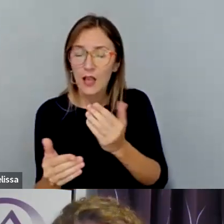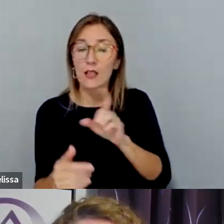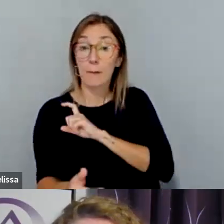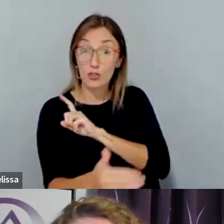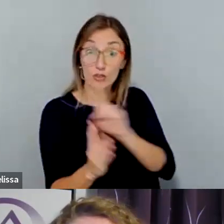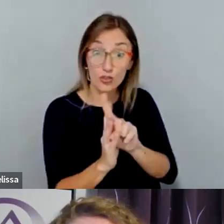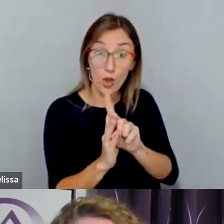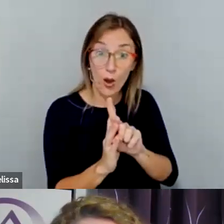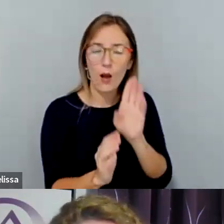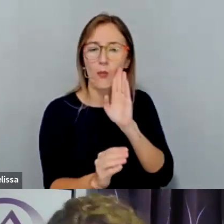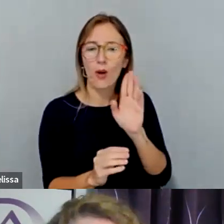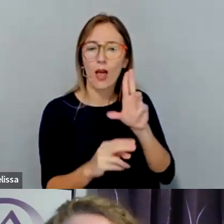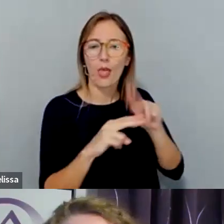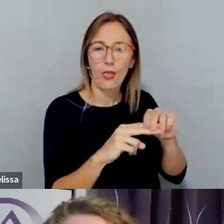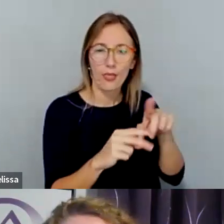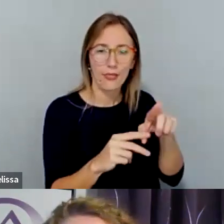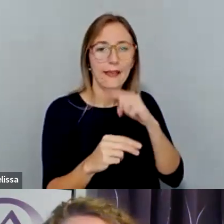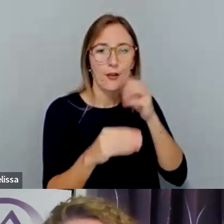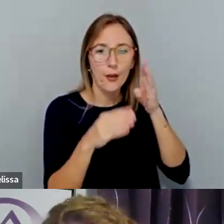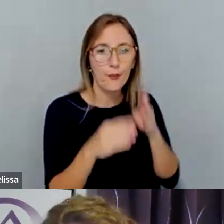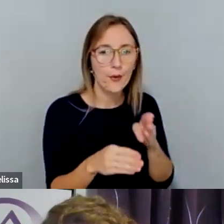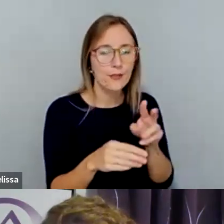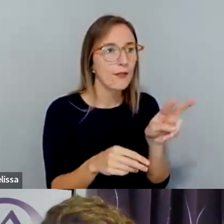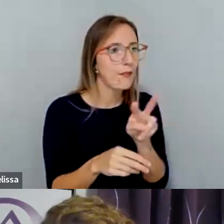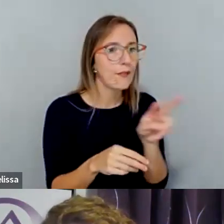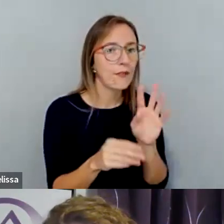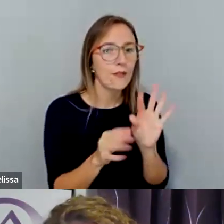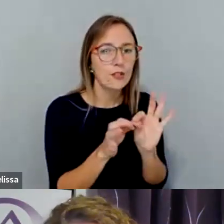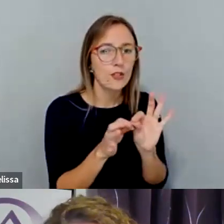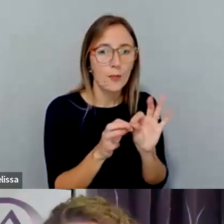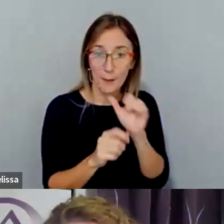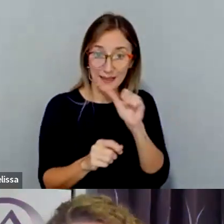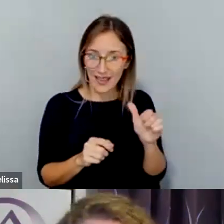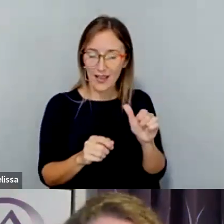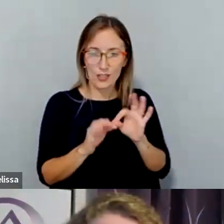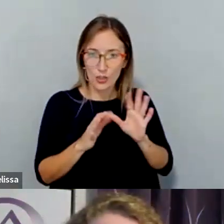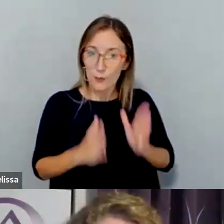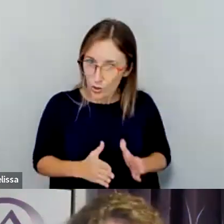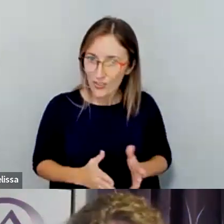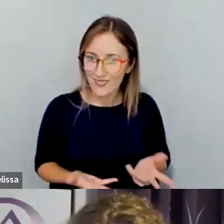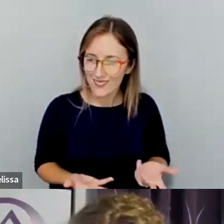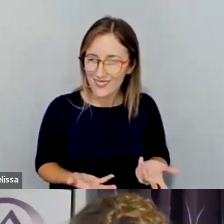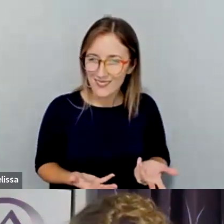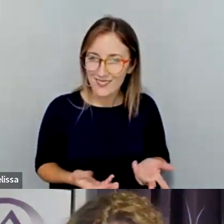also that person is usually causing the abuse and they are also the